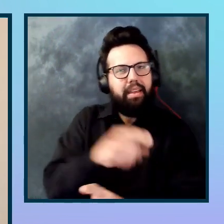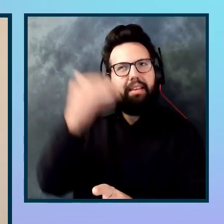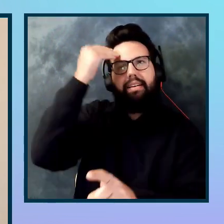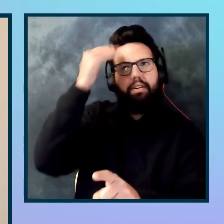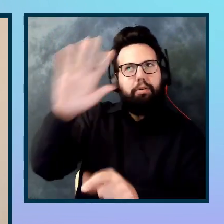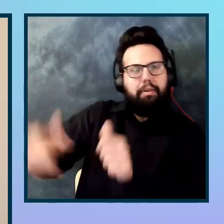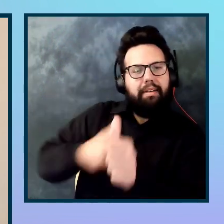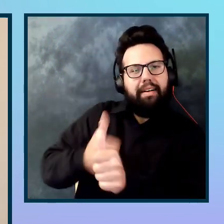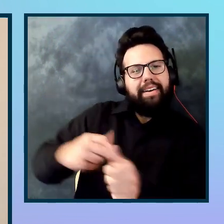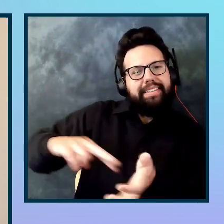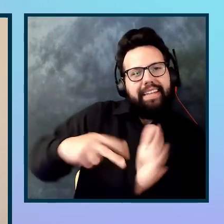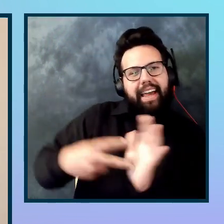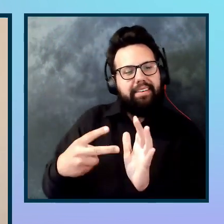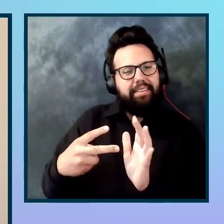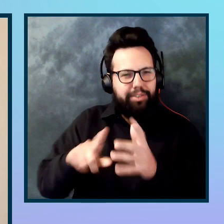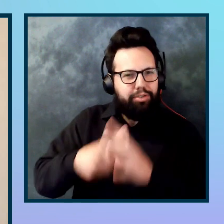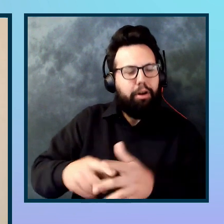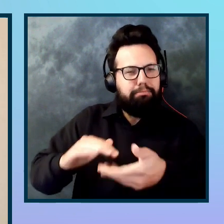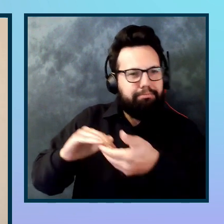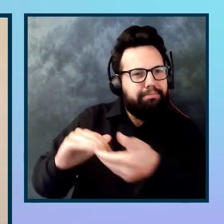and approach that collaborative process with the rest of the team.